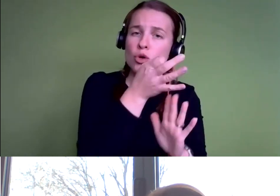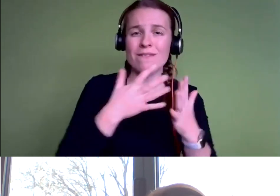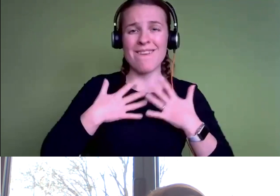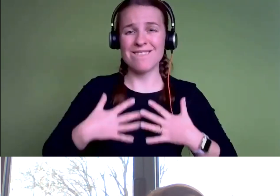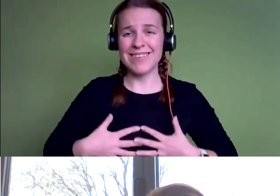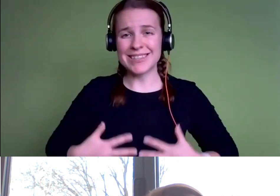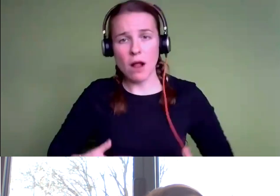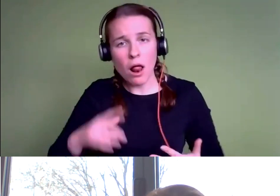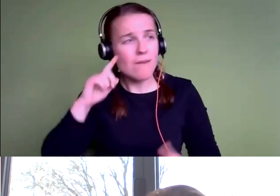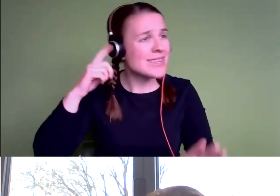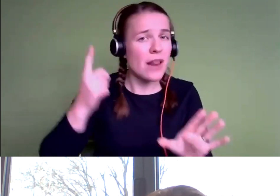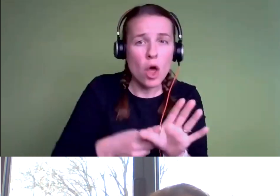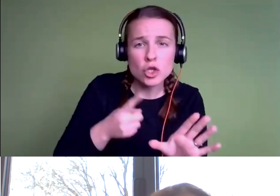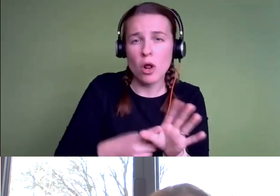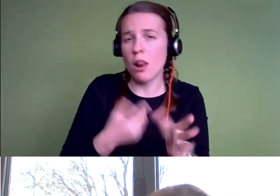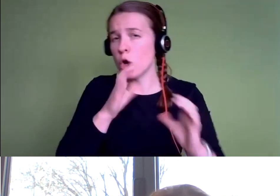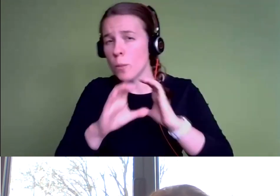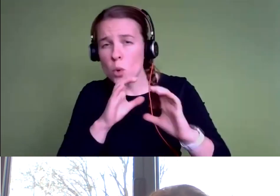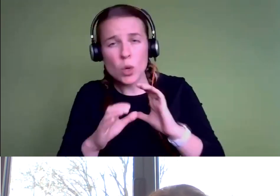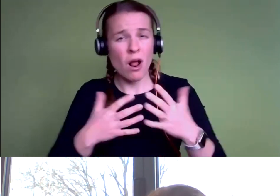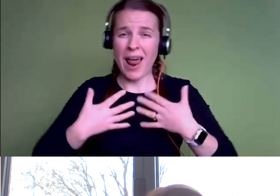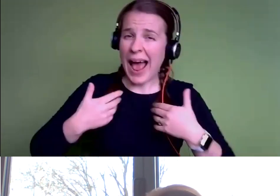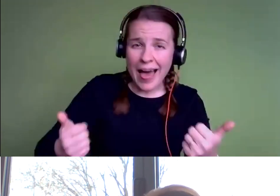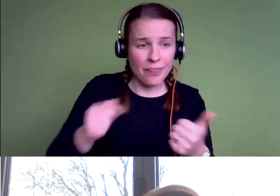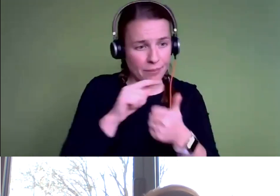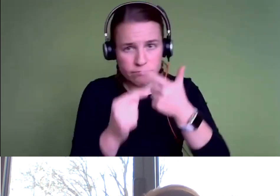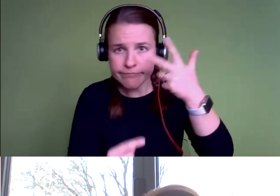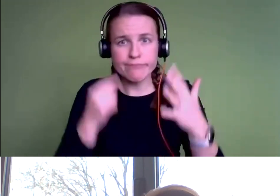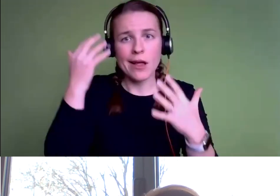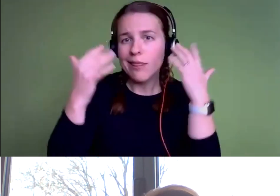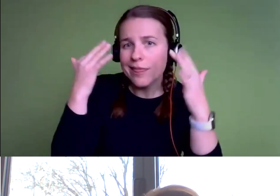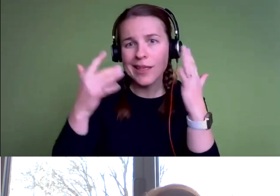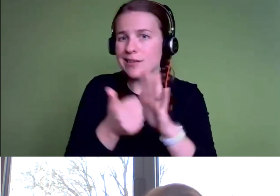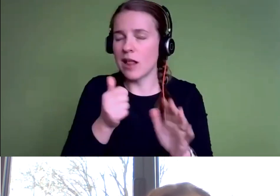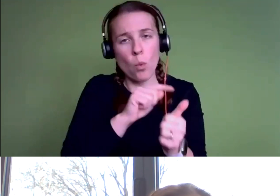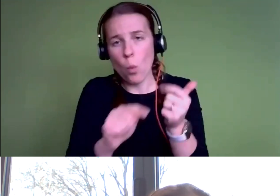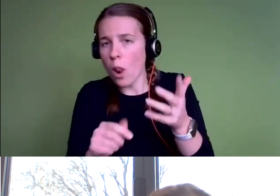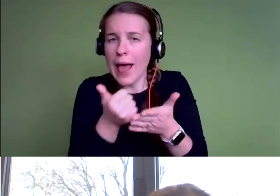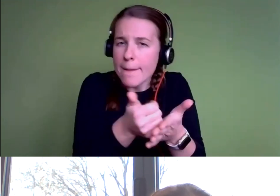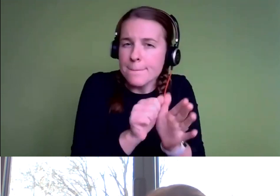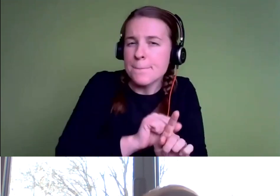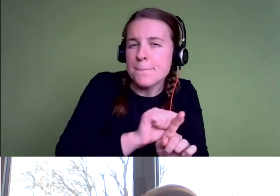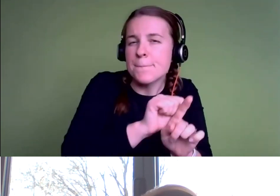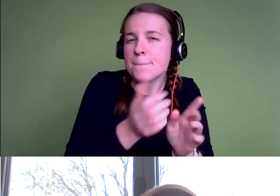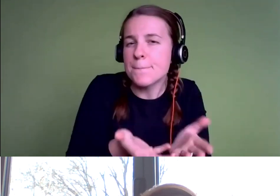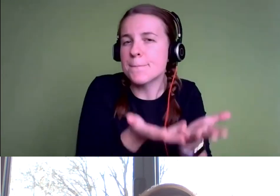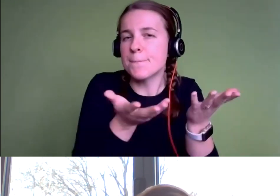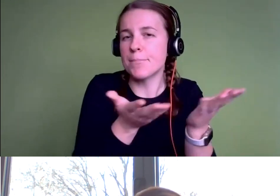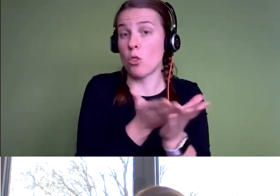environment, and engage clients to help improve individuals physical, fears that physiological health,